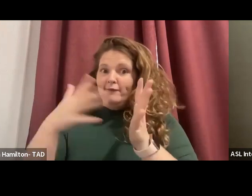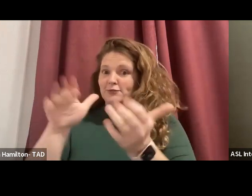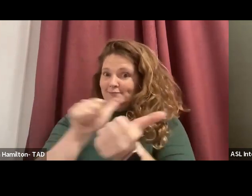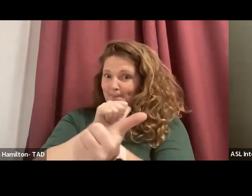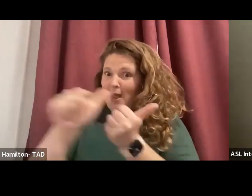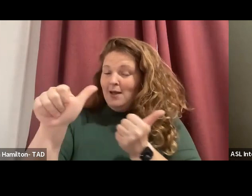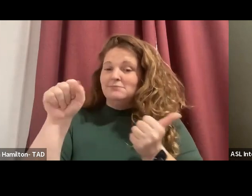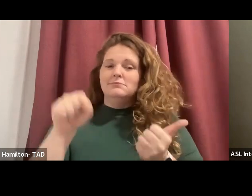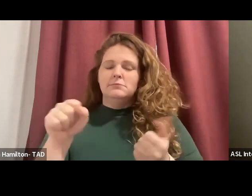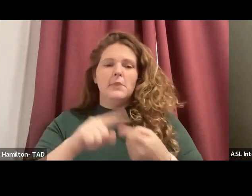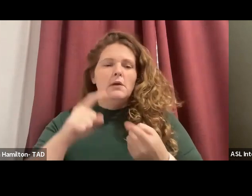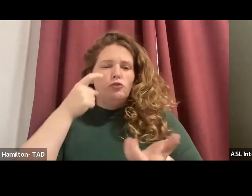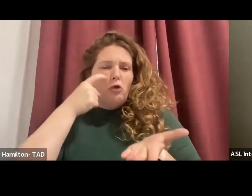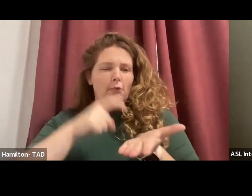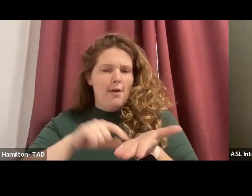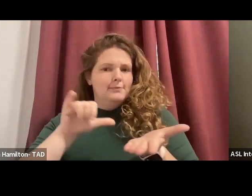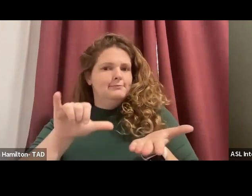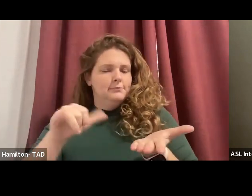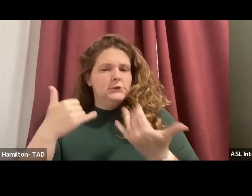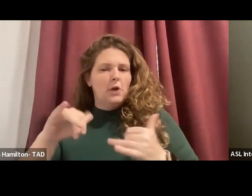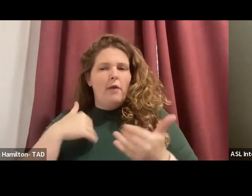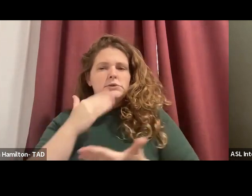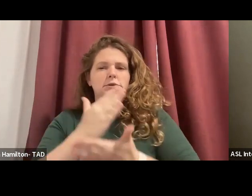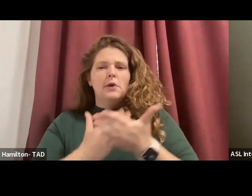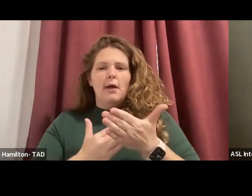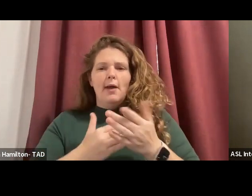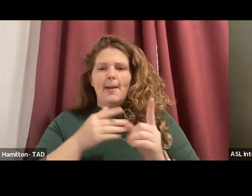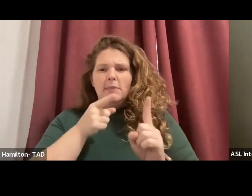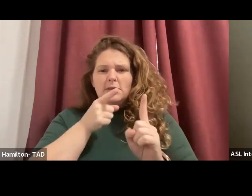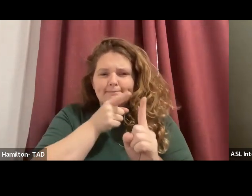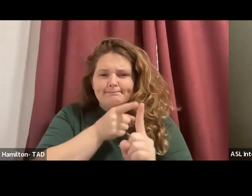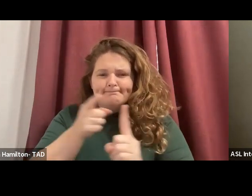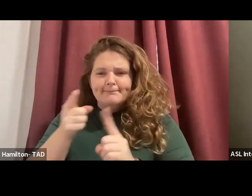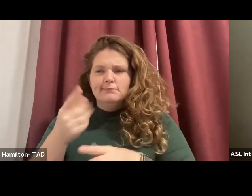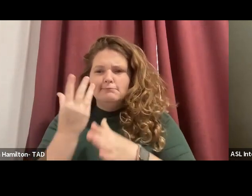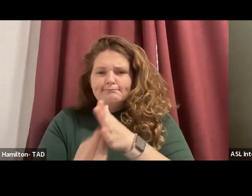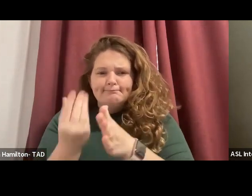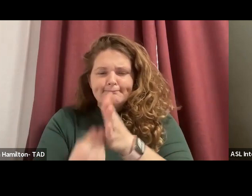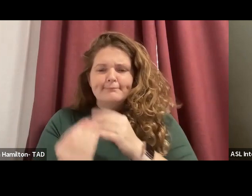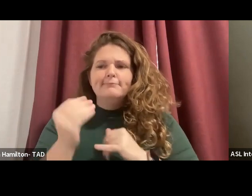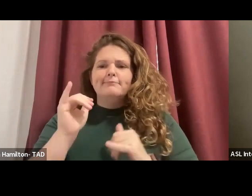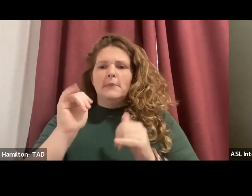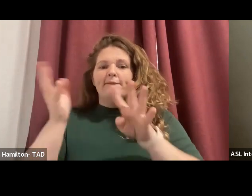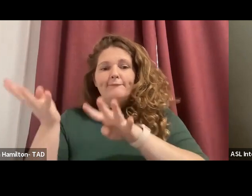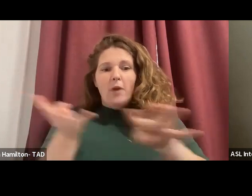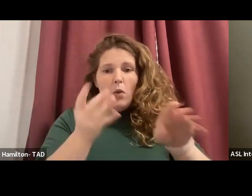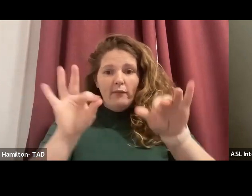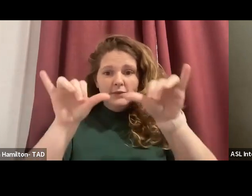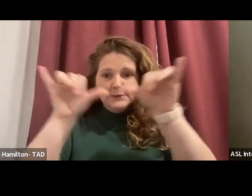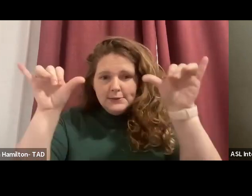on education, House Bill 2255 is currently something that we're providing new